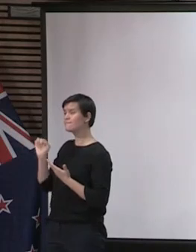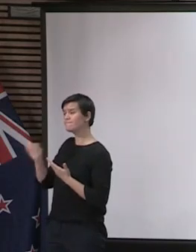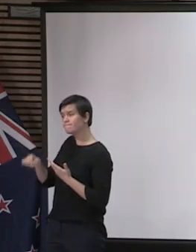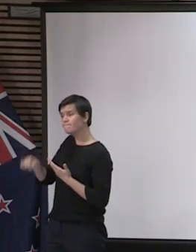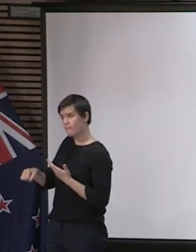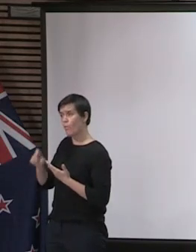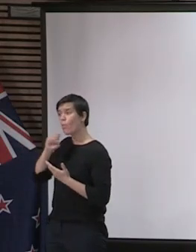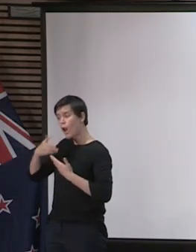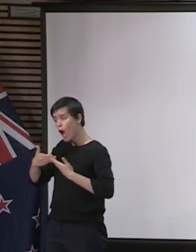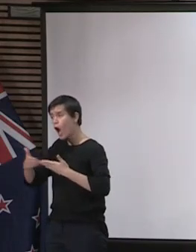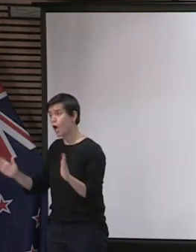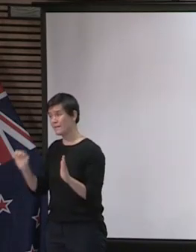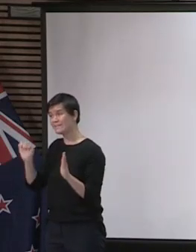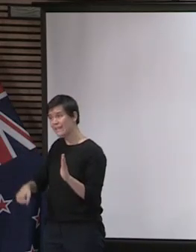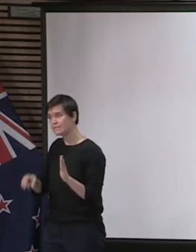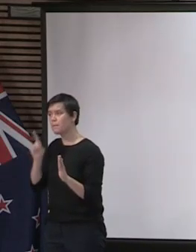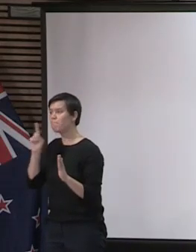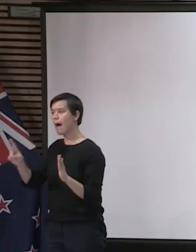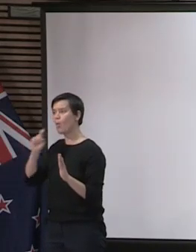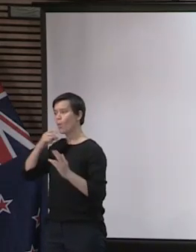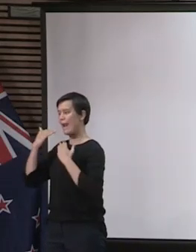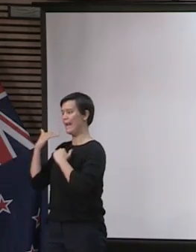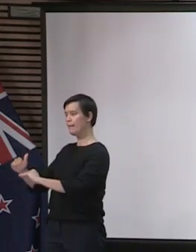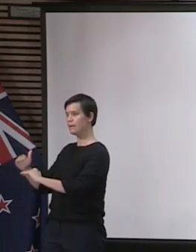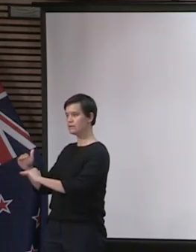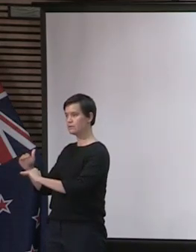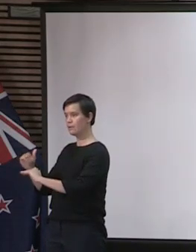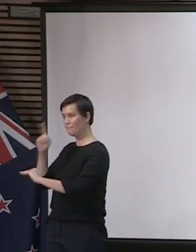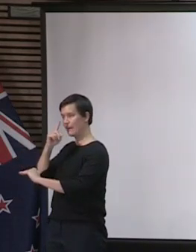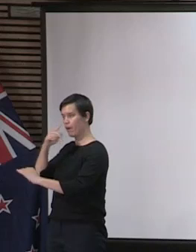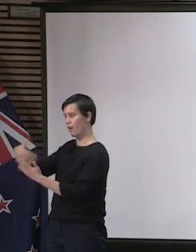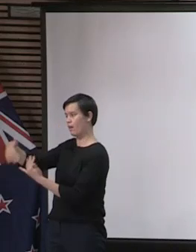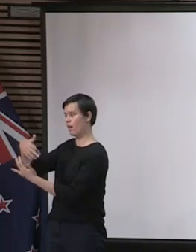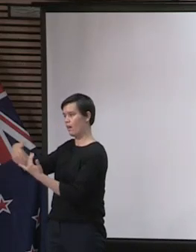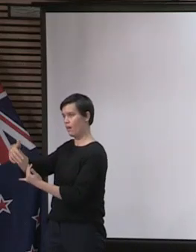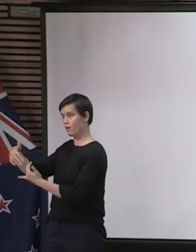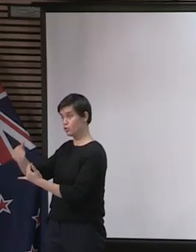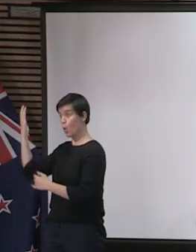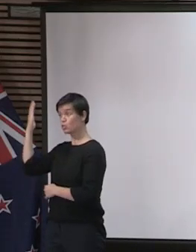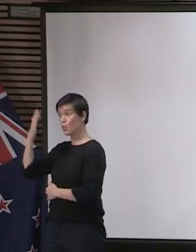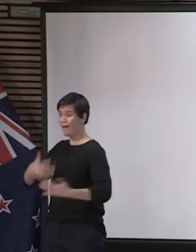it is the advice and approach is expressly designed to limit